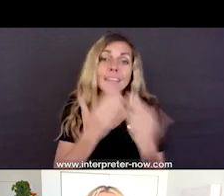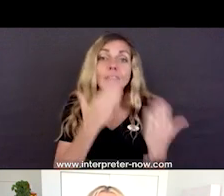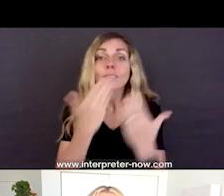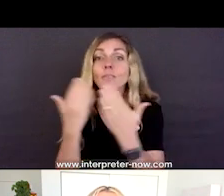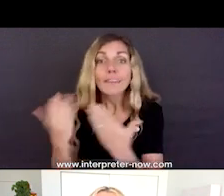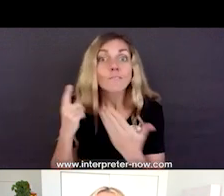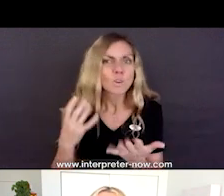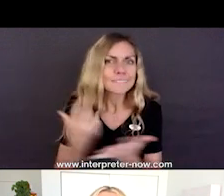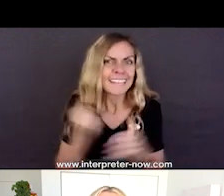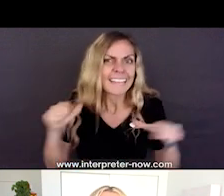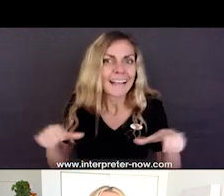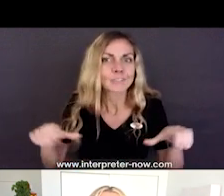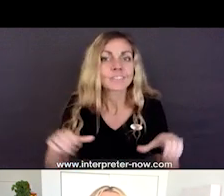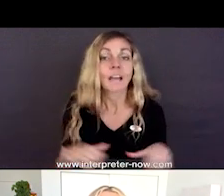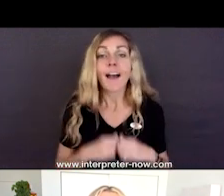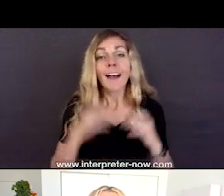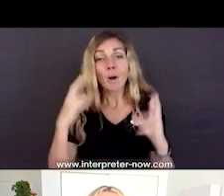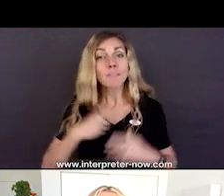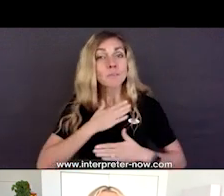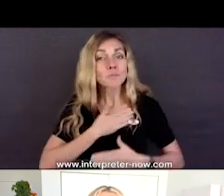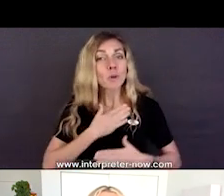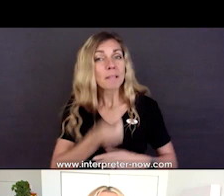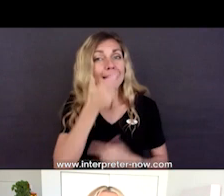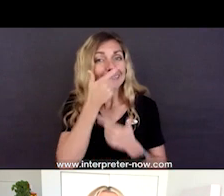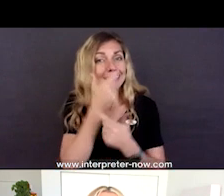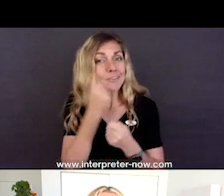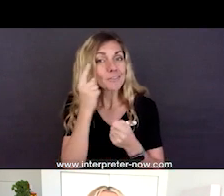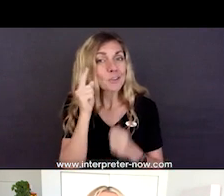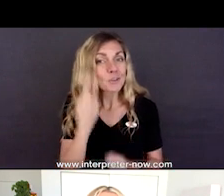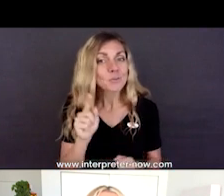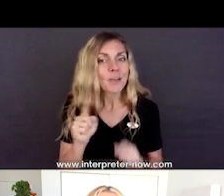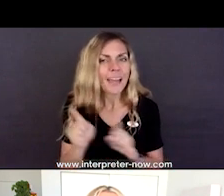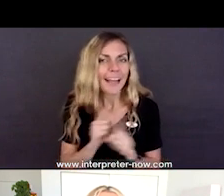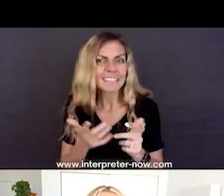I hope this was enjoyable and interesting for you as a kind of quick episode that we